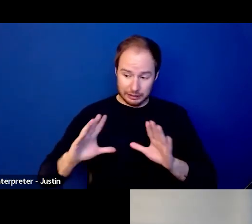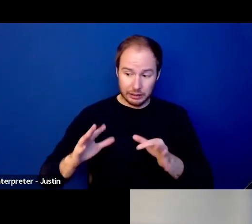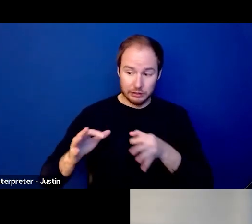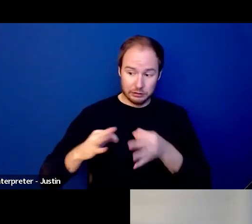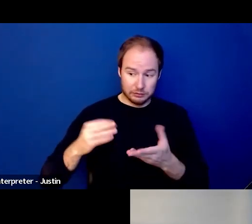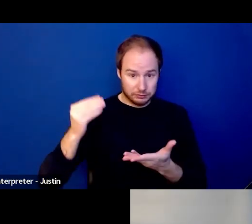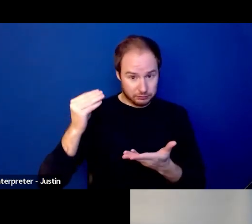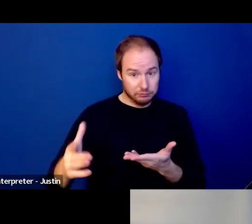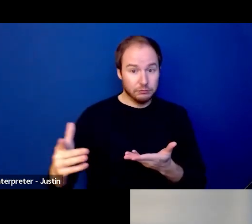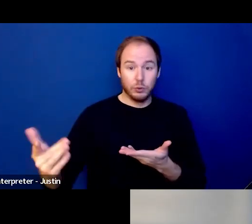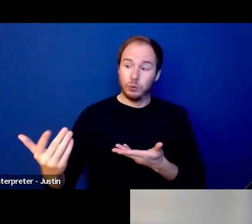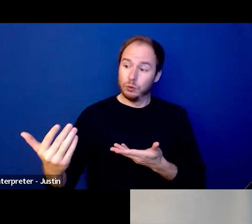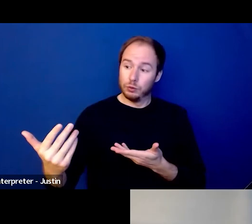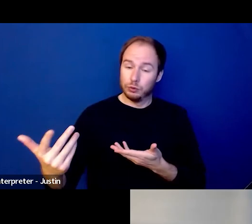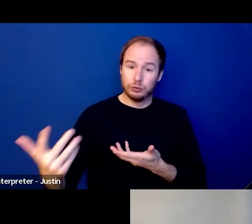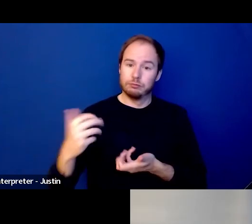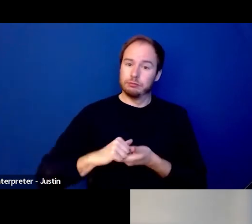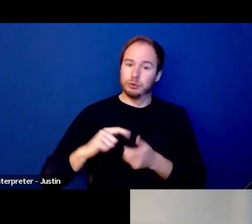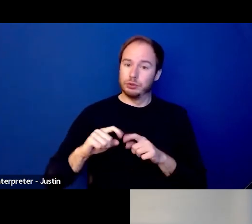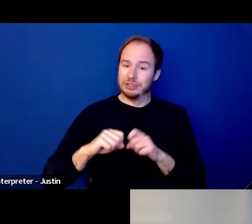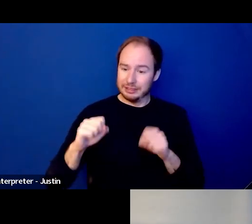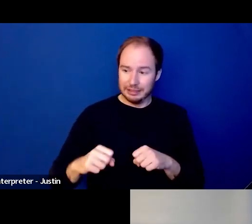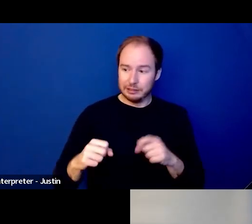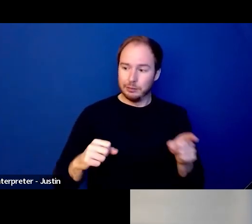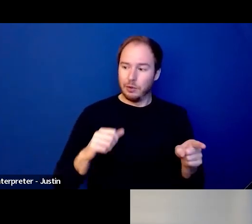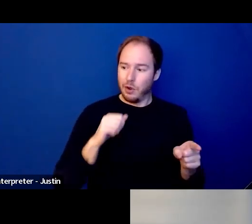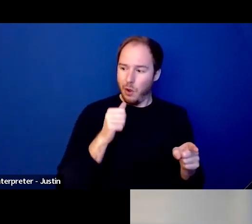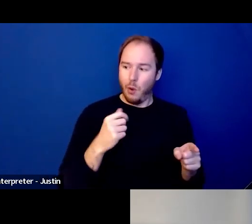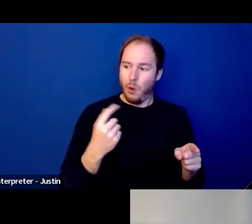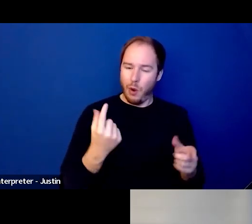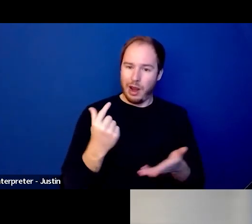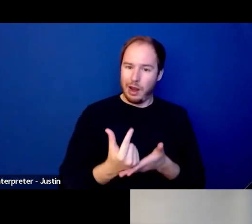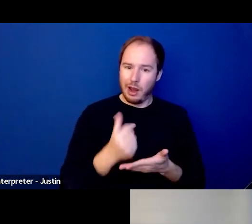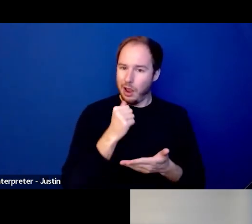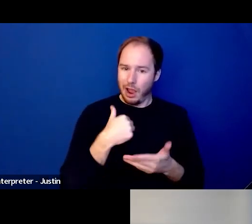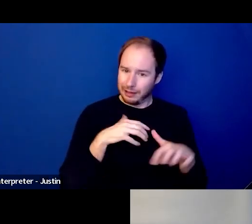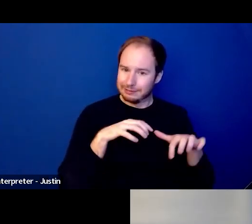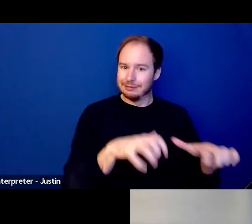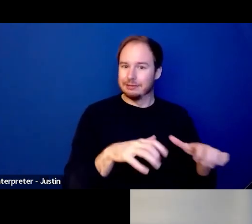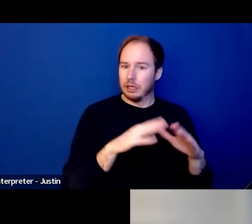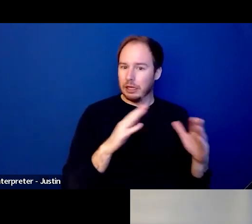when they are coming into the system? And it sounds like there's another question here about like how do you navigate that,